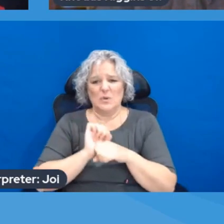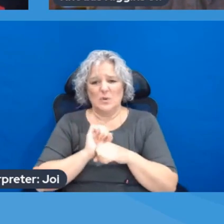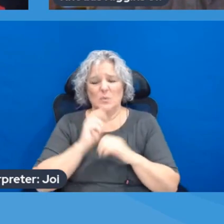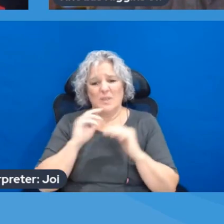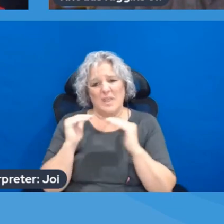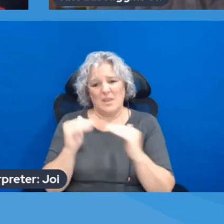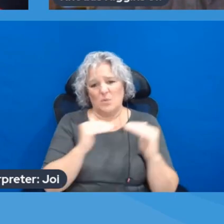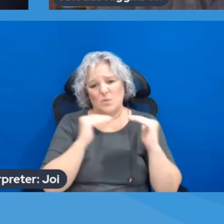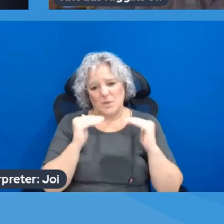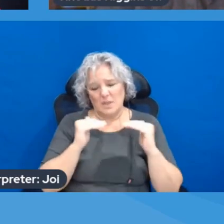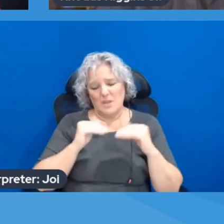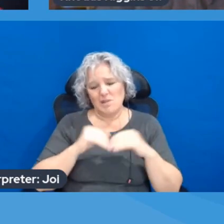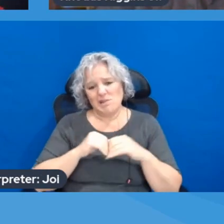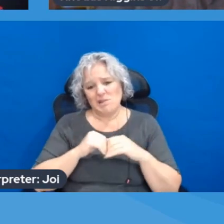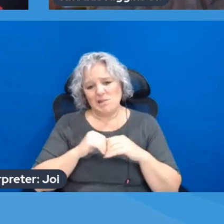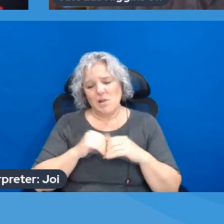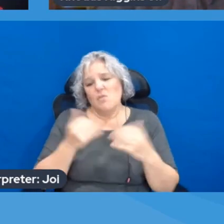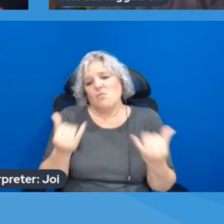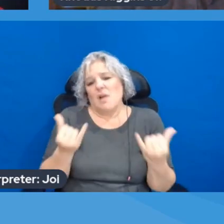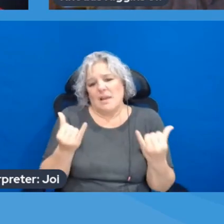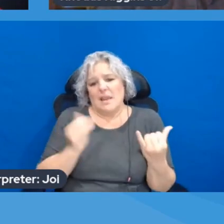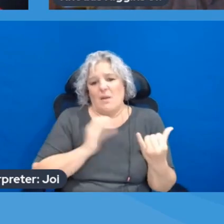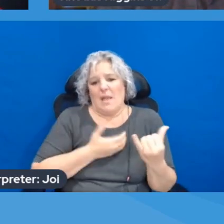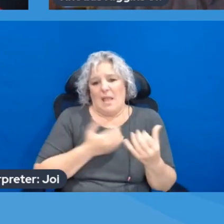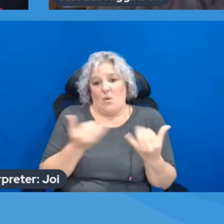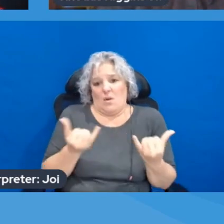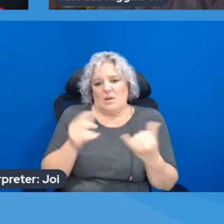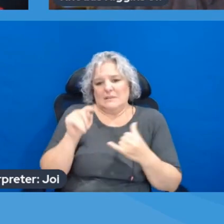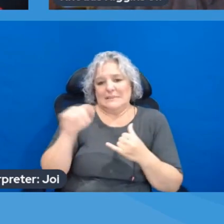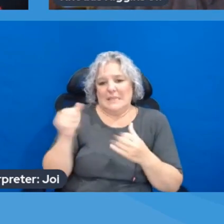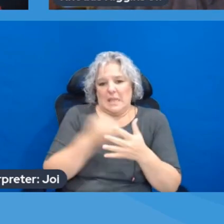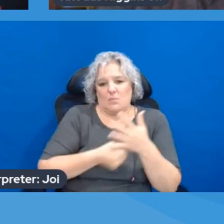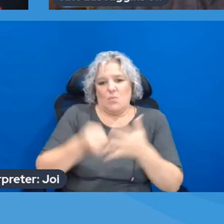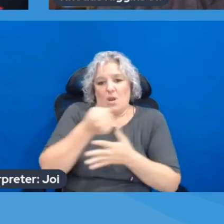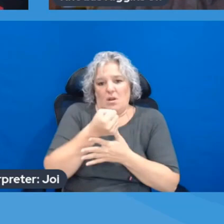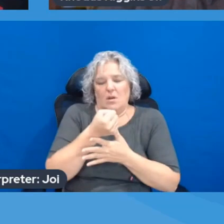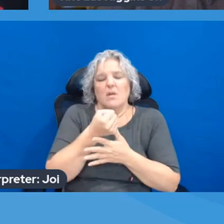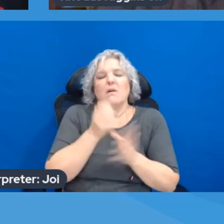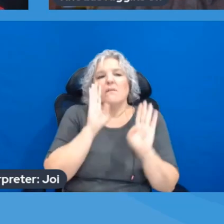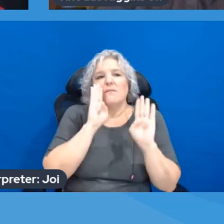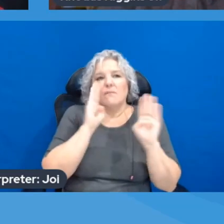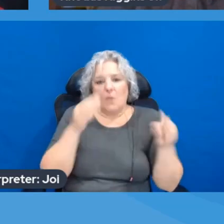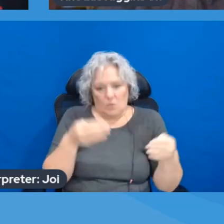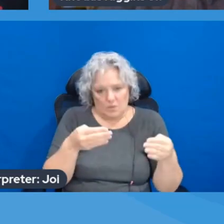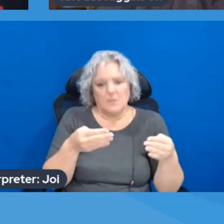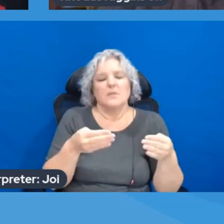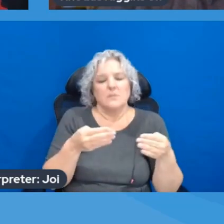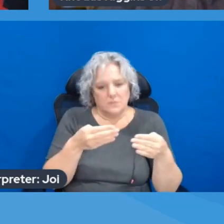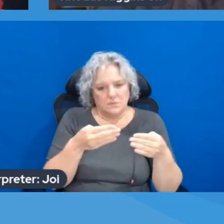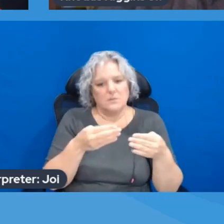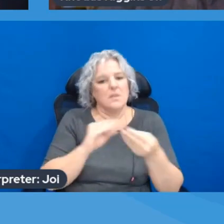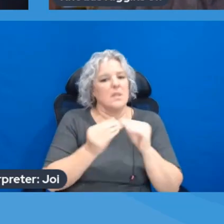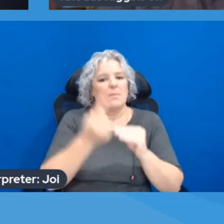Because our current TA priorities that FPG are very much centered on promoting and providing equitable experiences